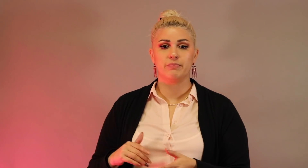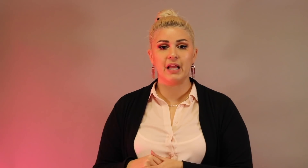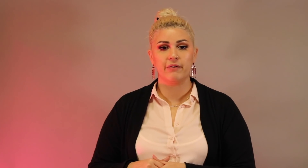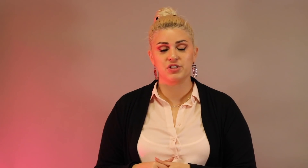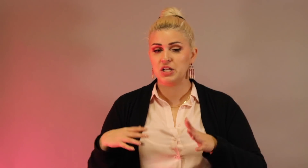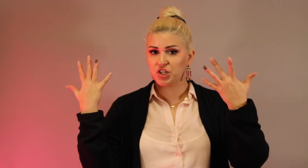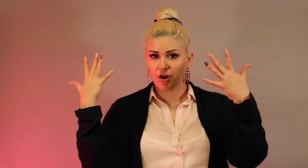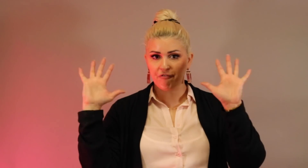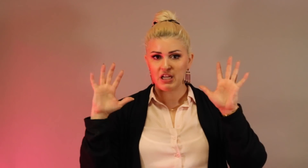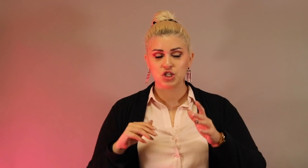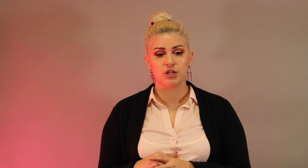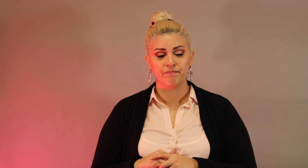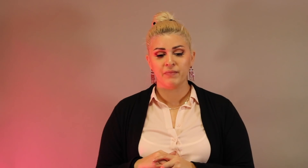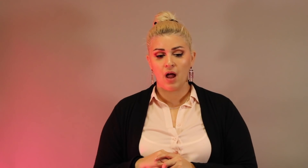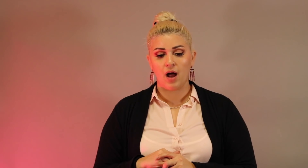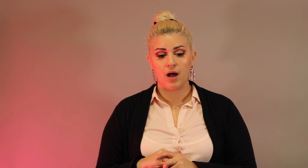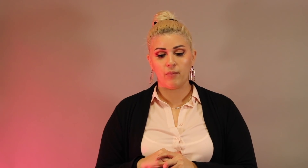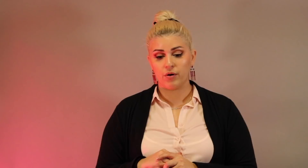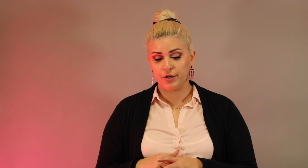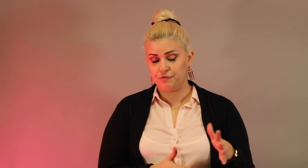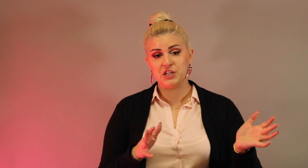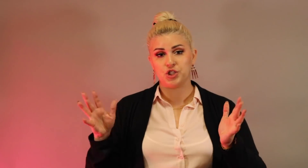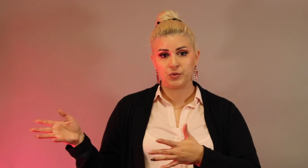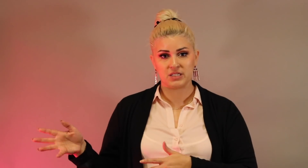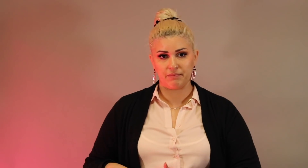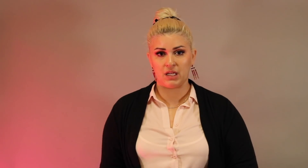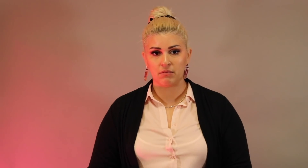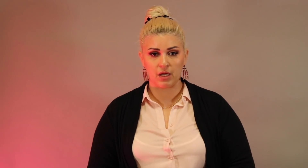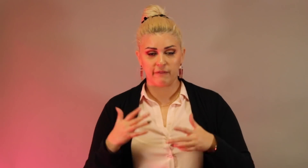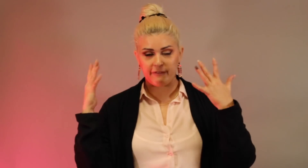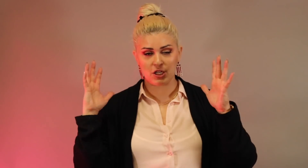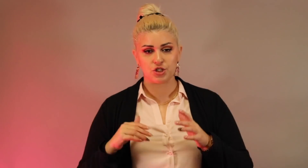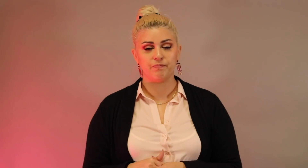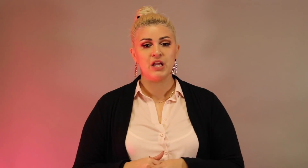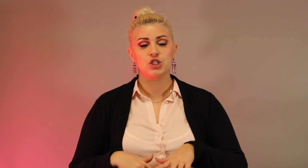to the beginning of your sentence you can go finish. Or are you finished doing something, okay, finish.